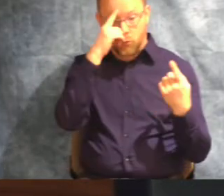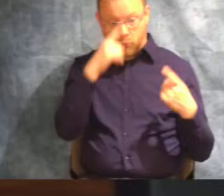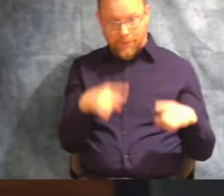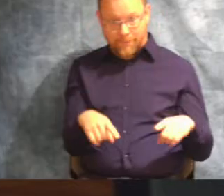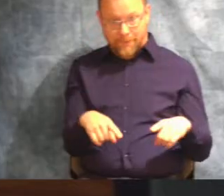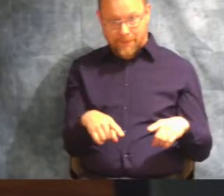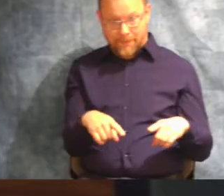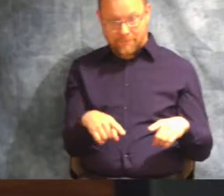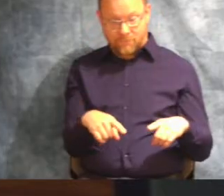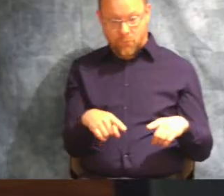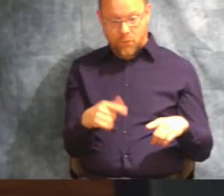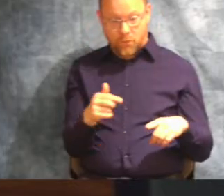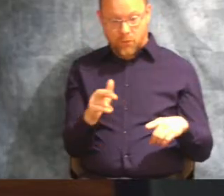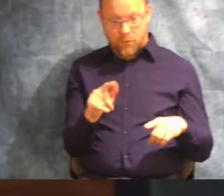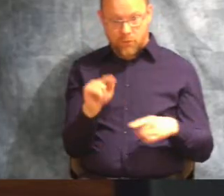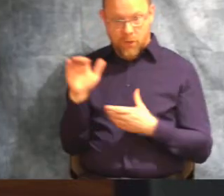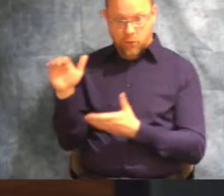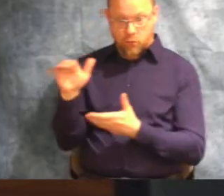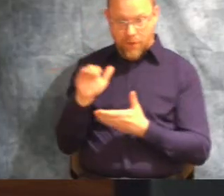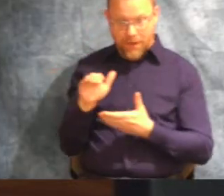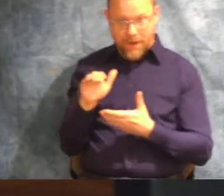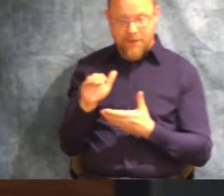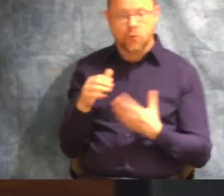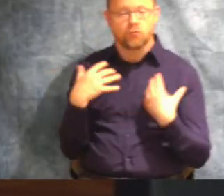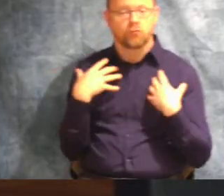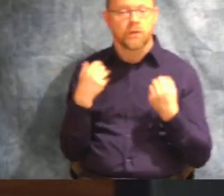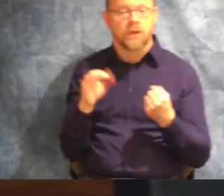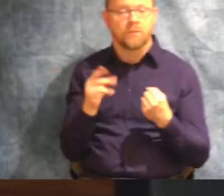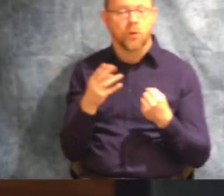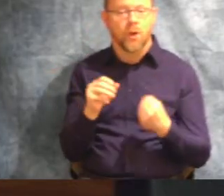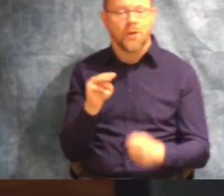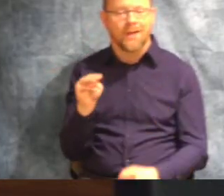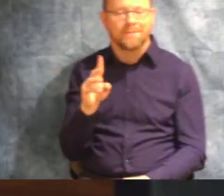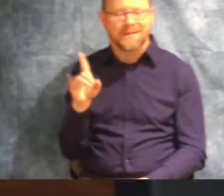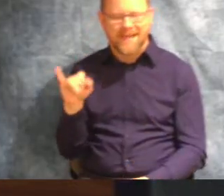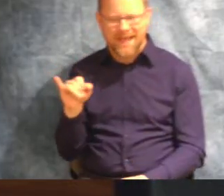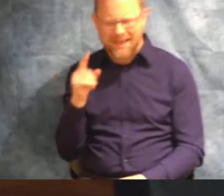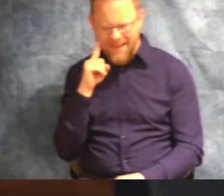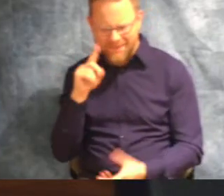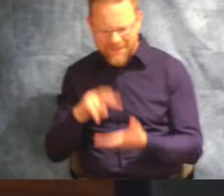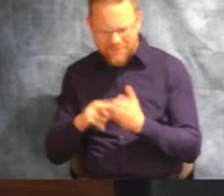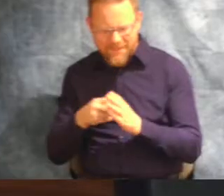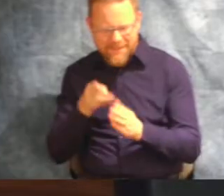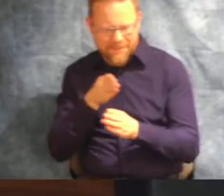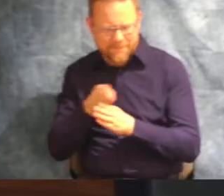for a grant. This is a recovery Ohio MDI which I believe stands for major drug interdiction